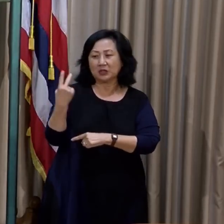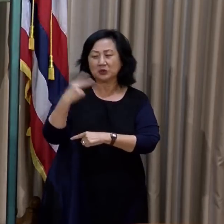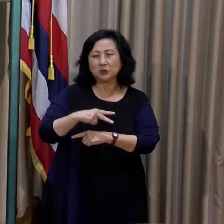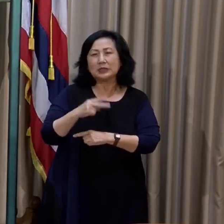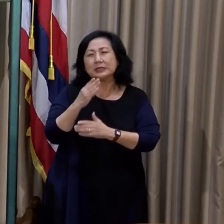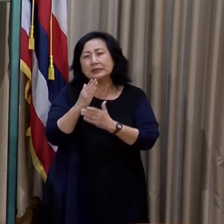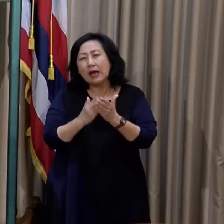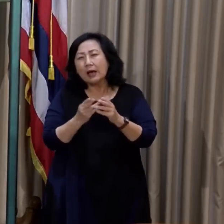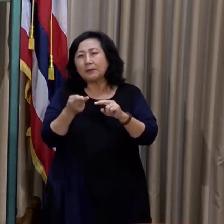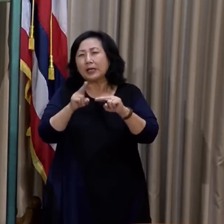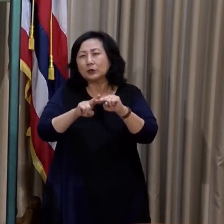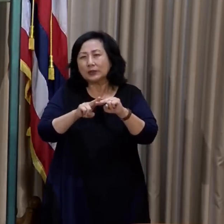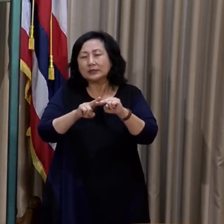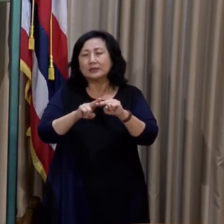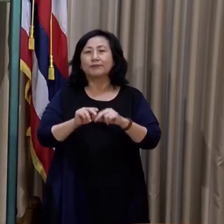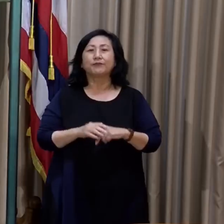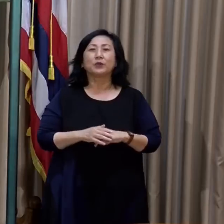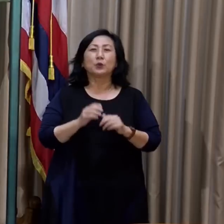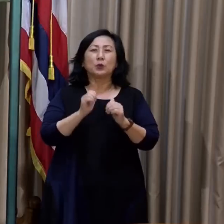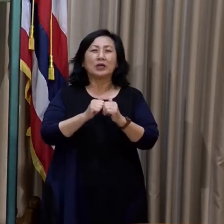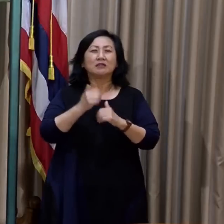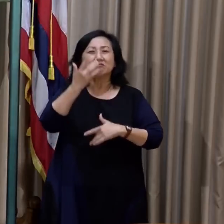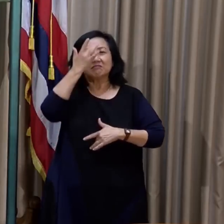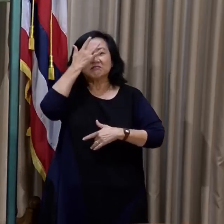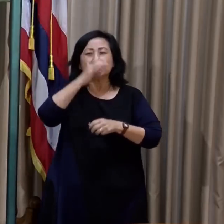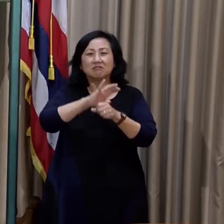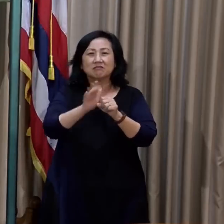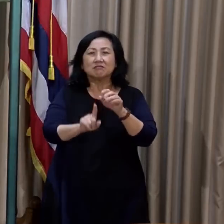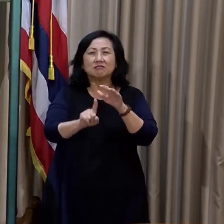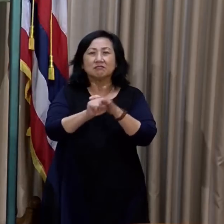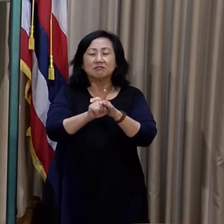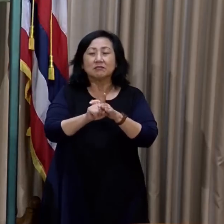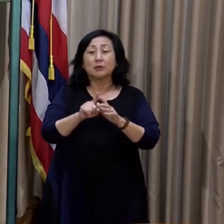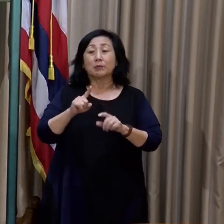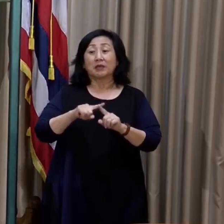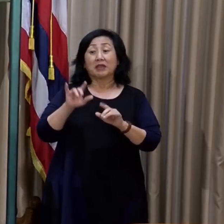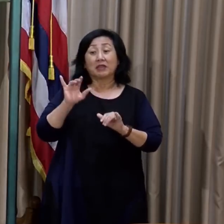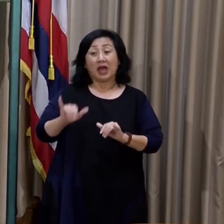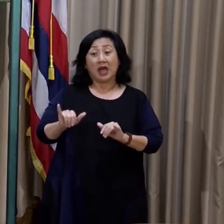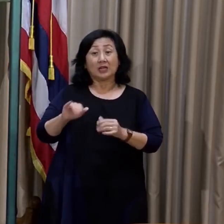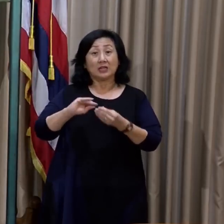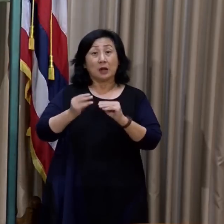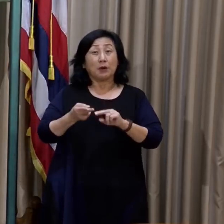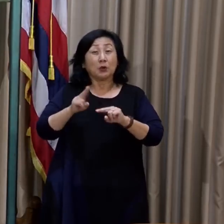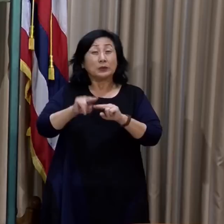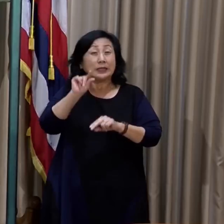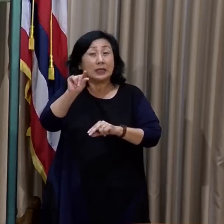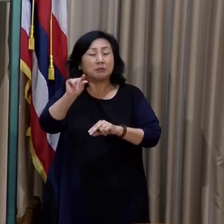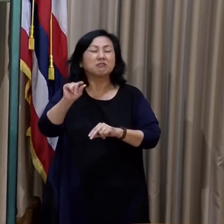WE HAD FOUR NEW CASES HERE ON OAHU, OUR NUMBERS CONTINUE TO BE LOW. OVER THE LAST FEW DAYS, WE HAVE